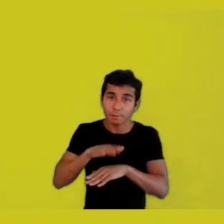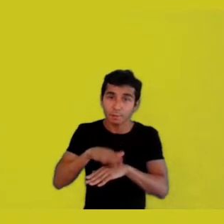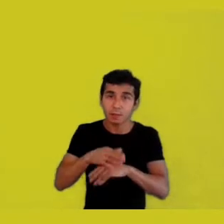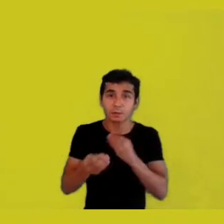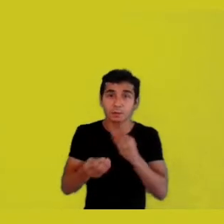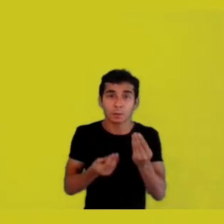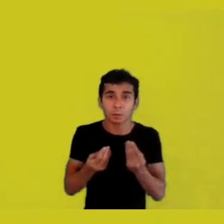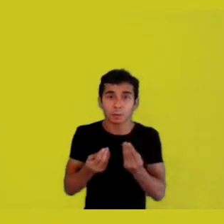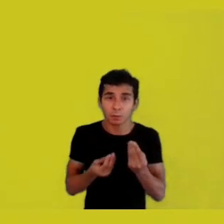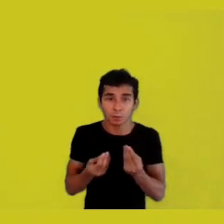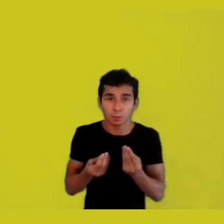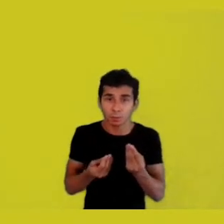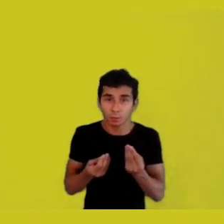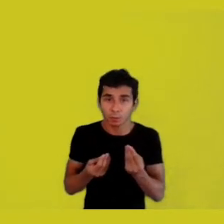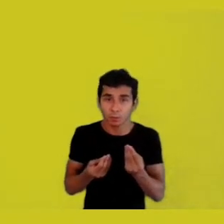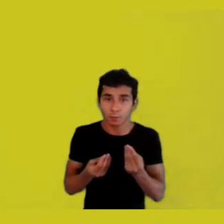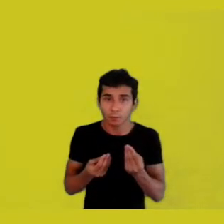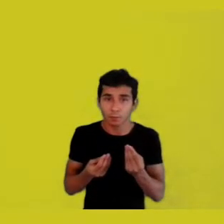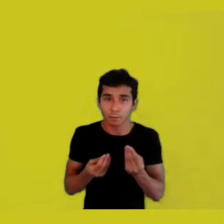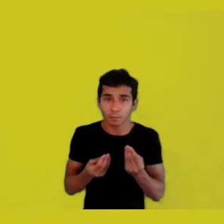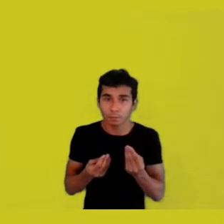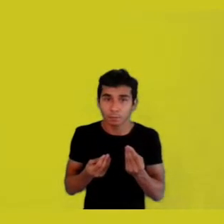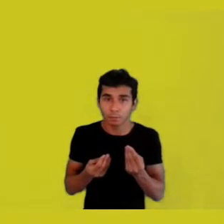and an occupation of action,